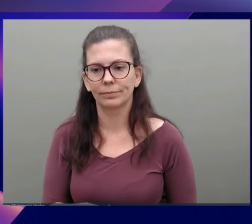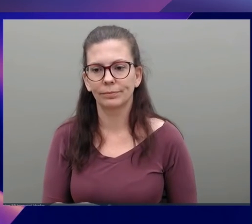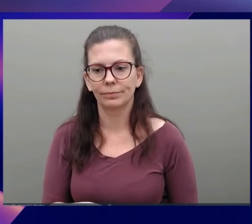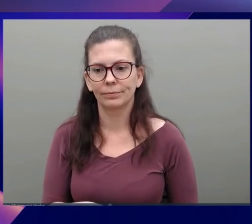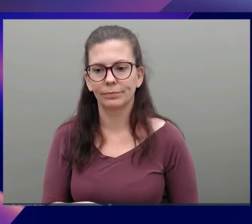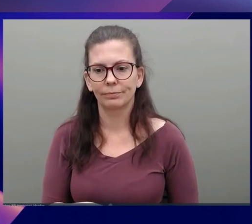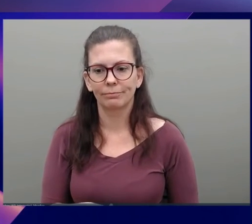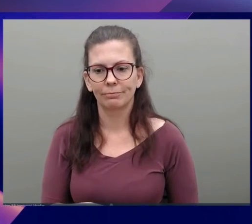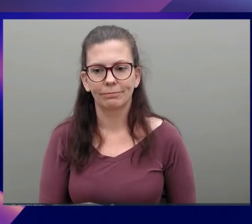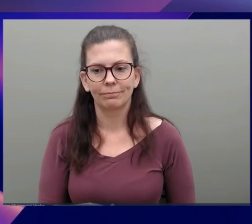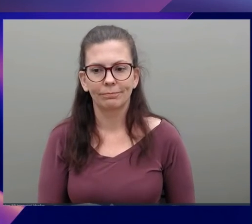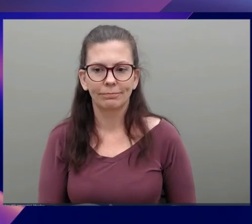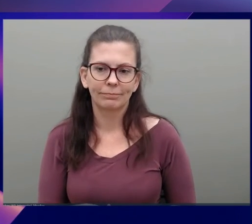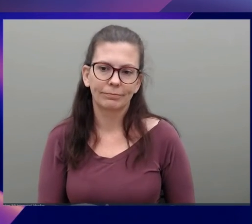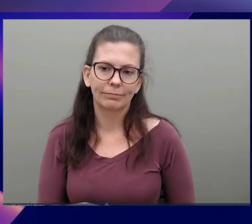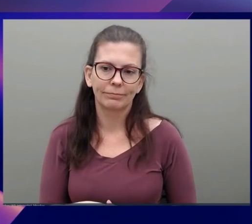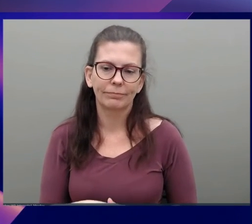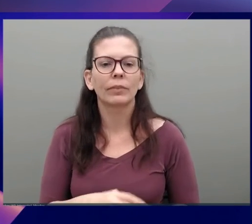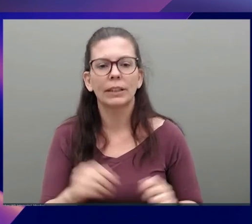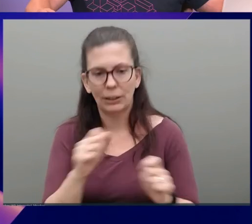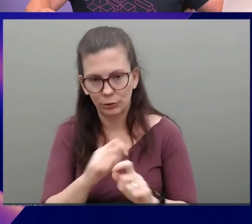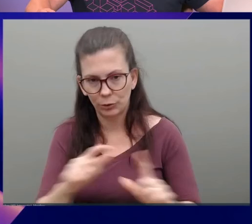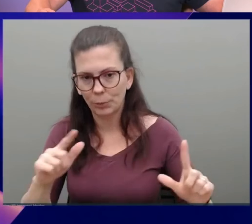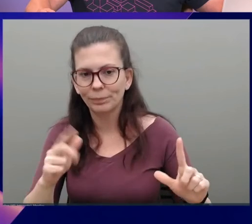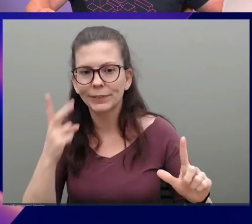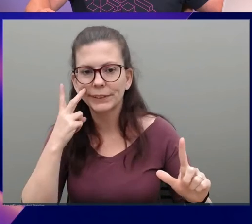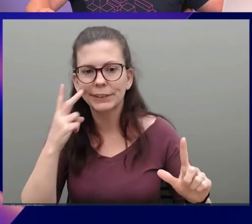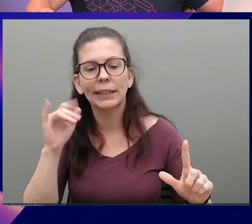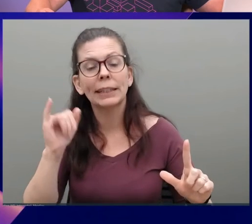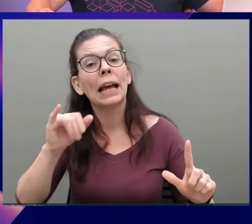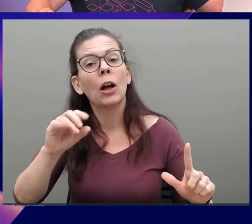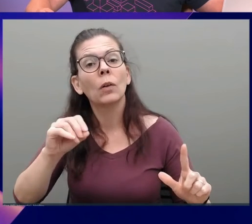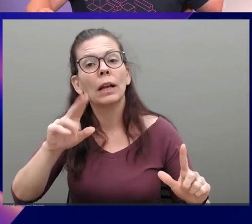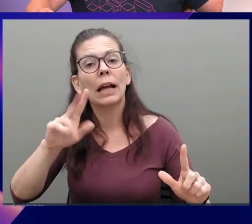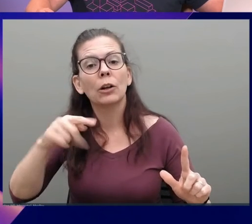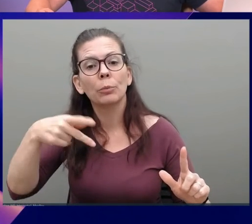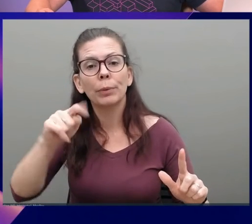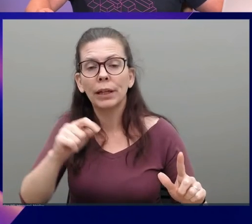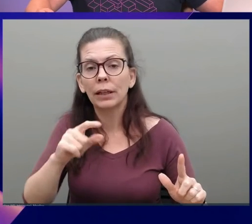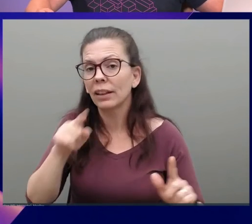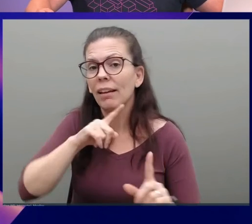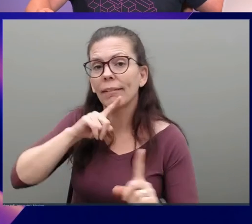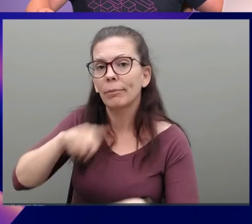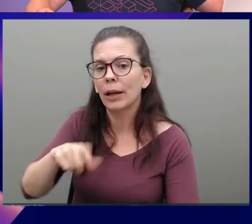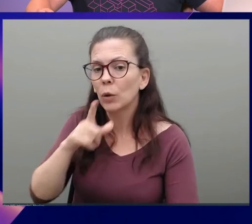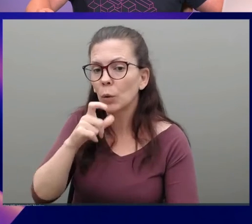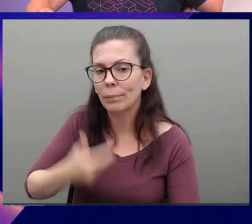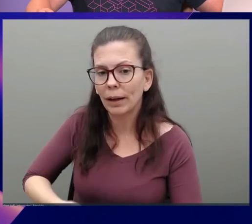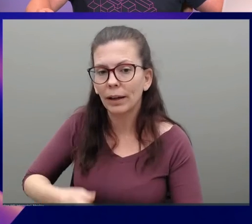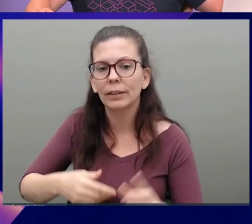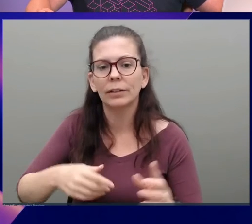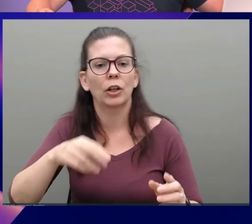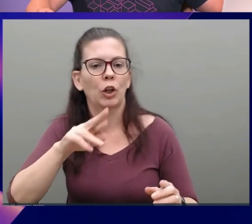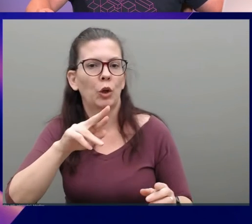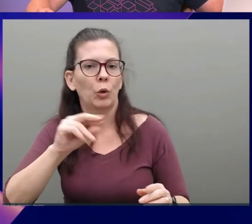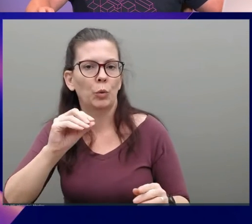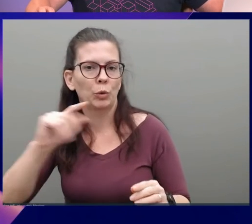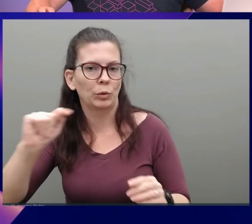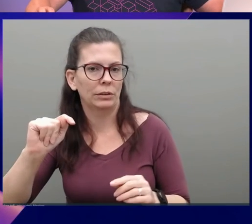So we scroll in. There you go, the output of that command whoami was root. Is root. - Yeah, so you can really dive a little bit deeper